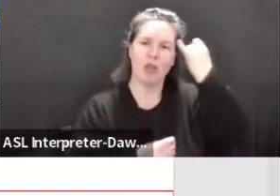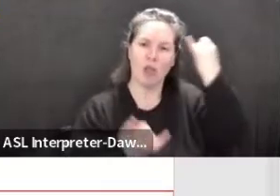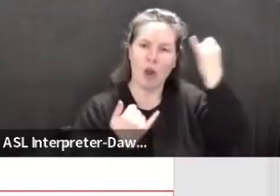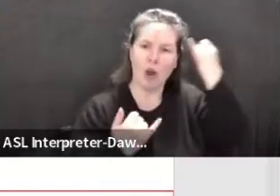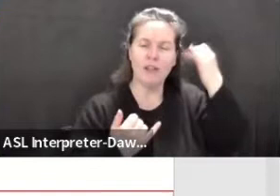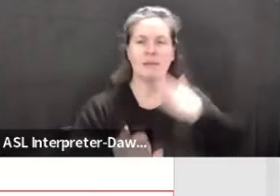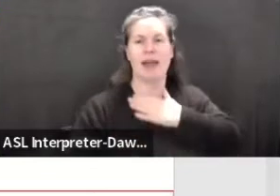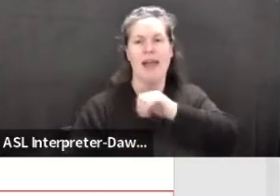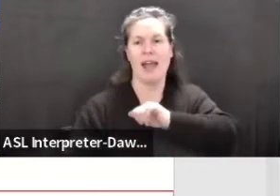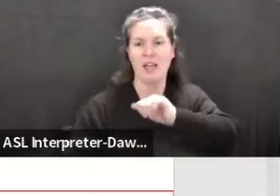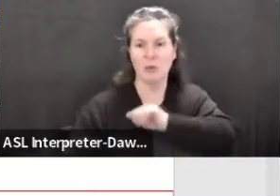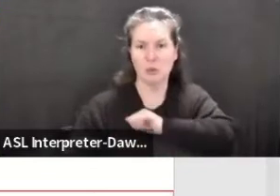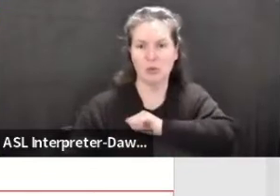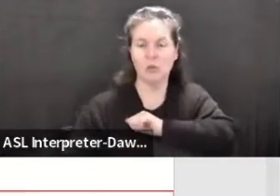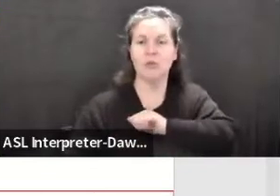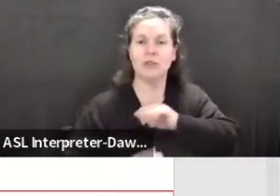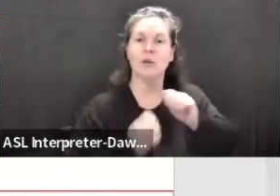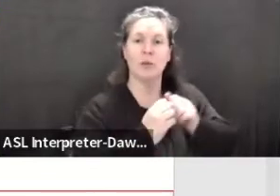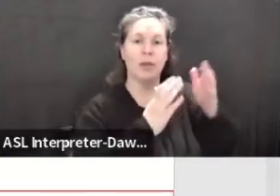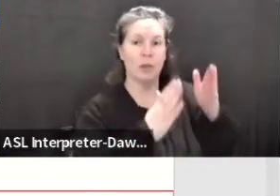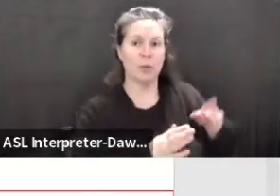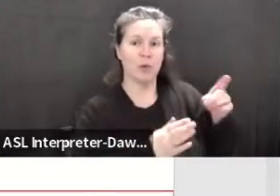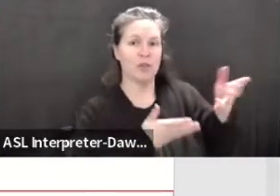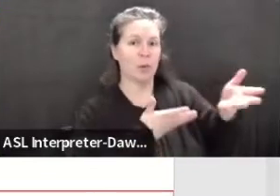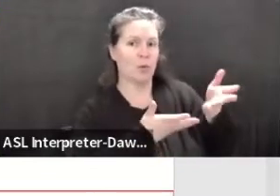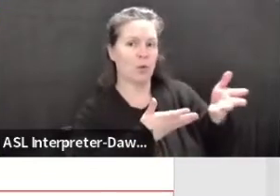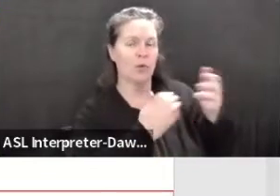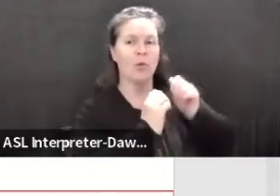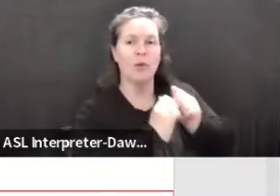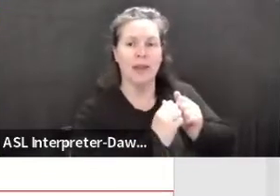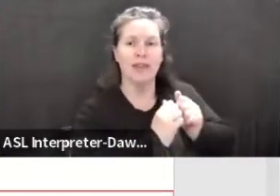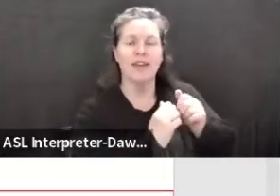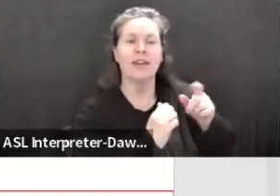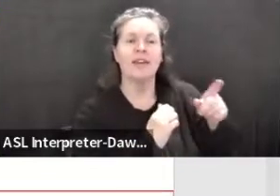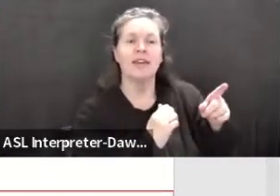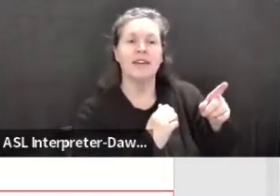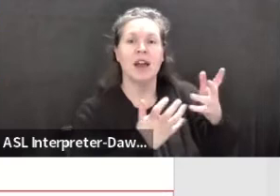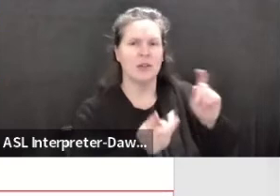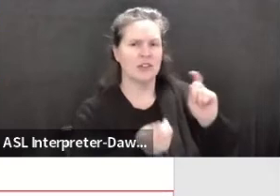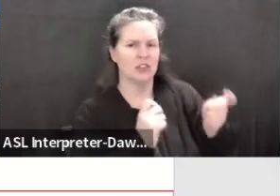with the individual I'm working on. So I can maybe change the way that I work with individuals.